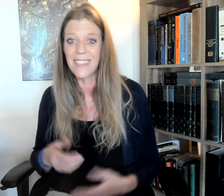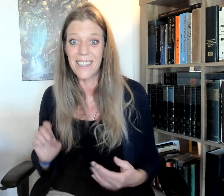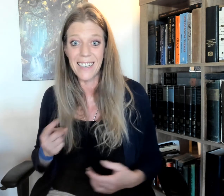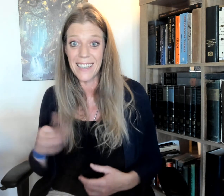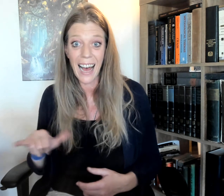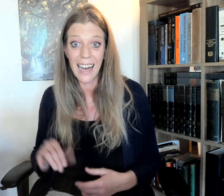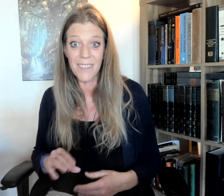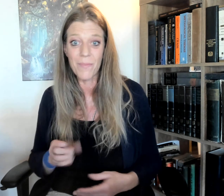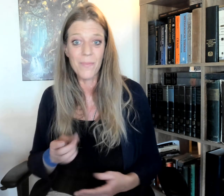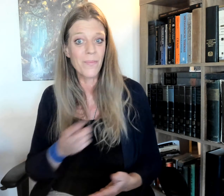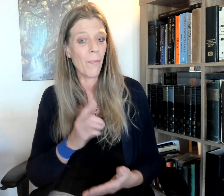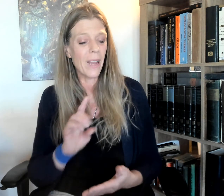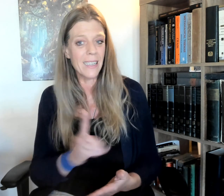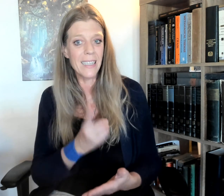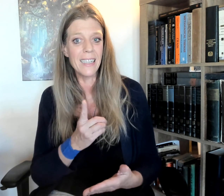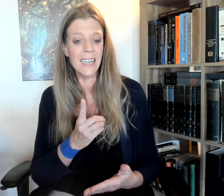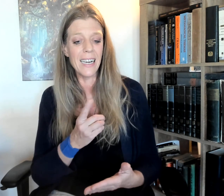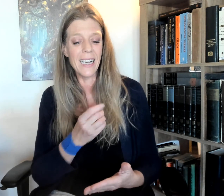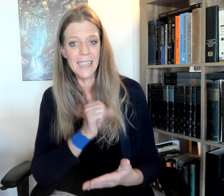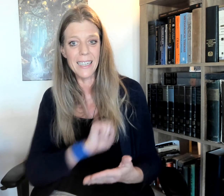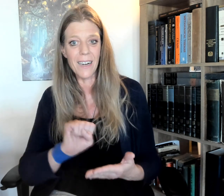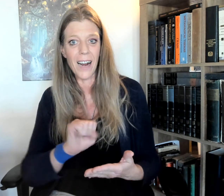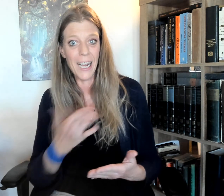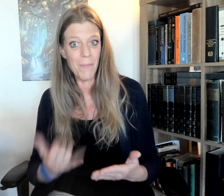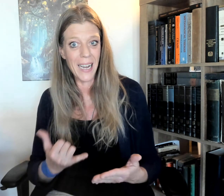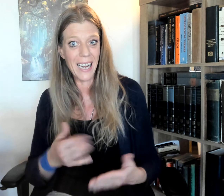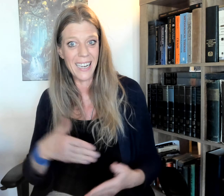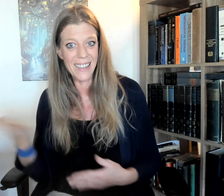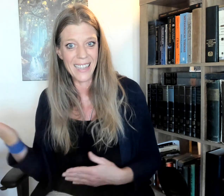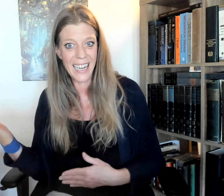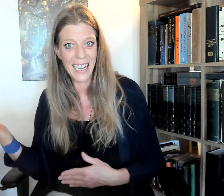Just that. DE SCRIBE -ING THINGS.